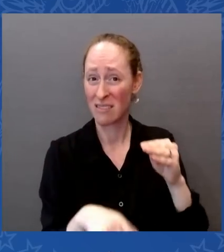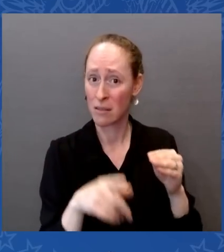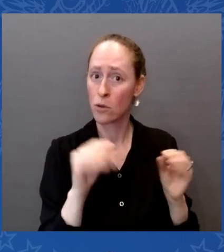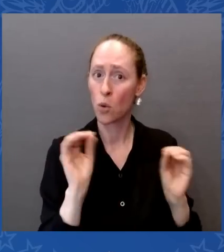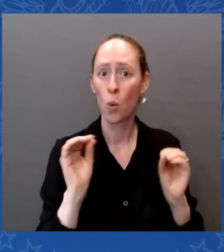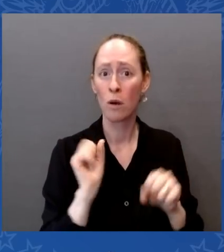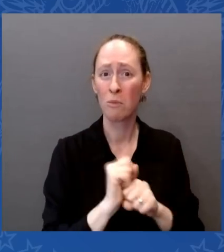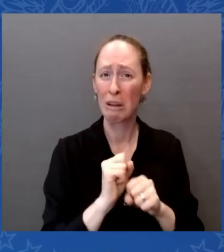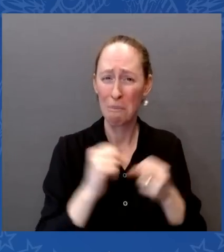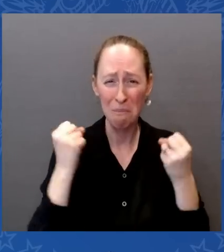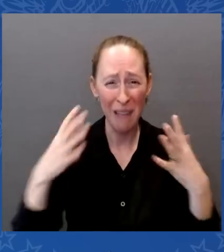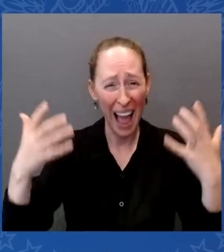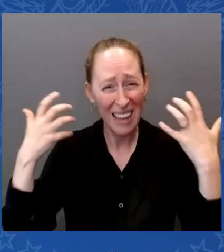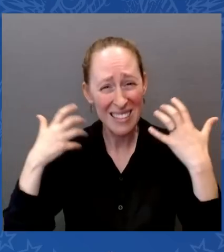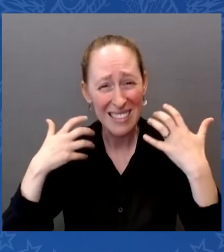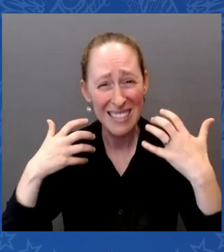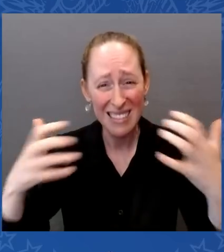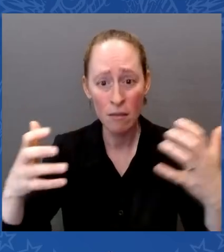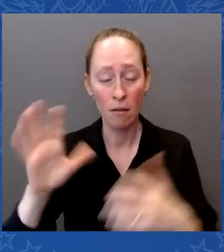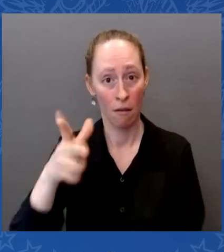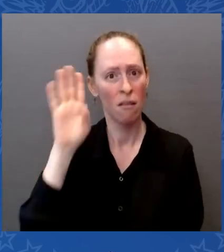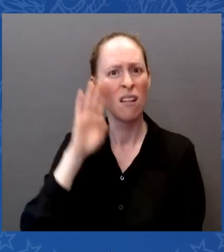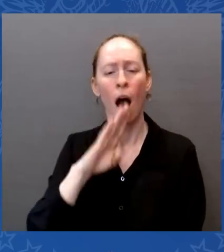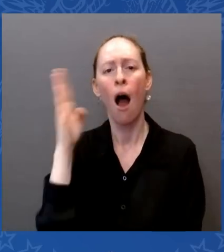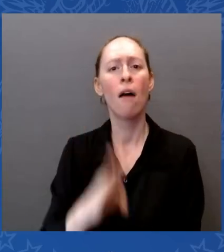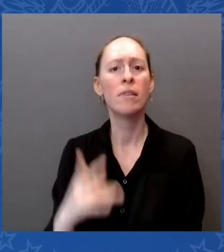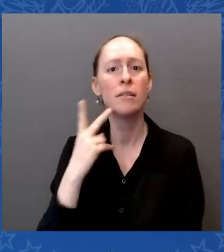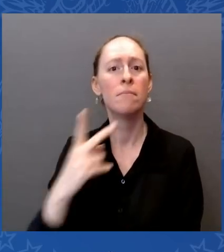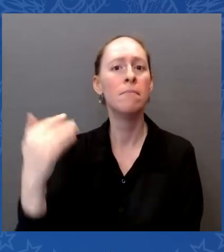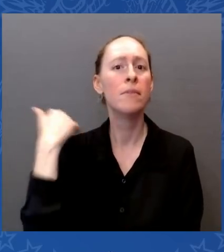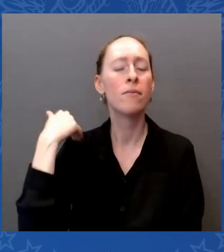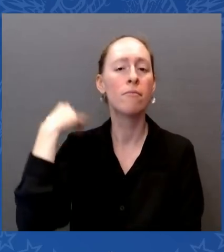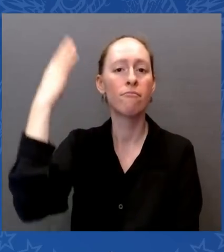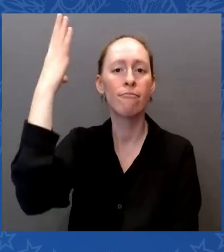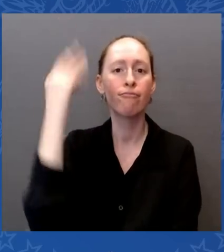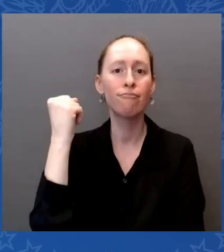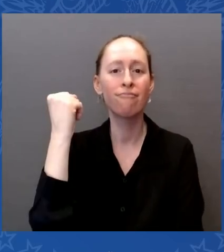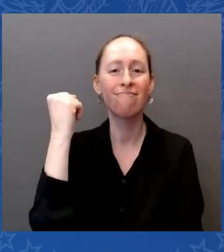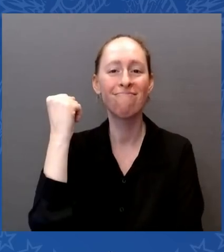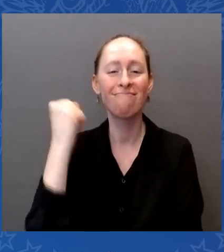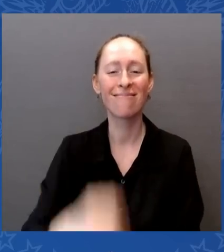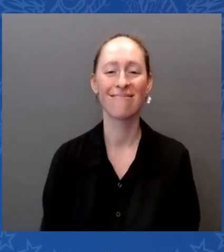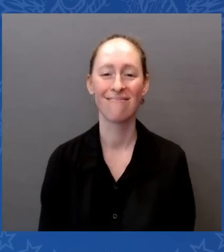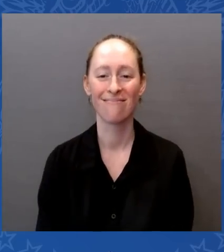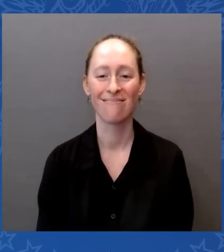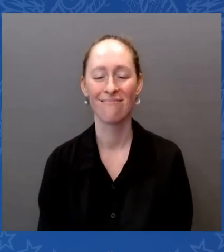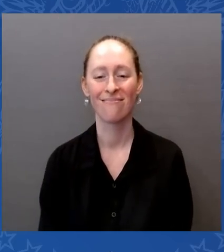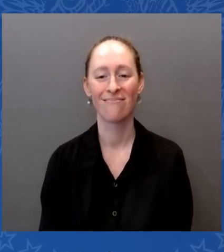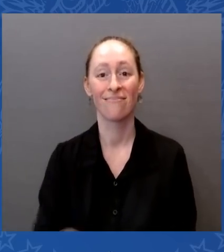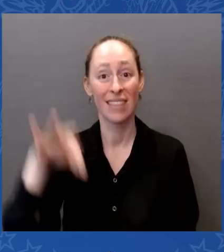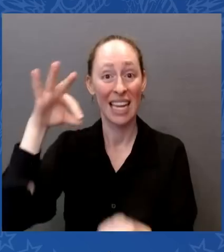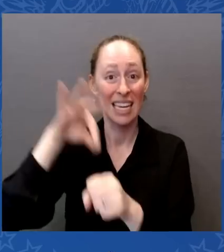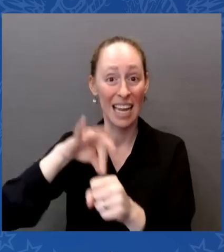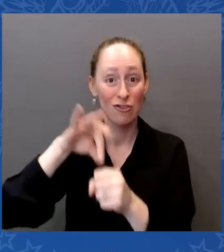The election is not a referendum, it's a choice. It's a choice. And the Republicans criticized my economic record,